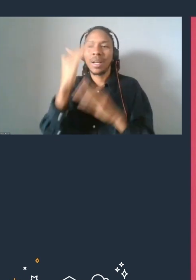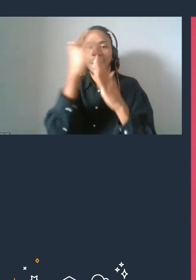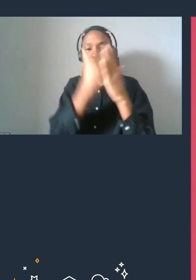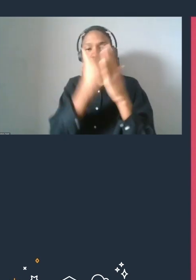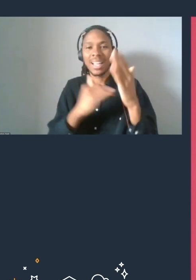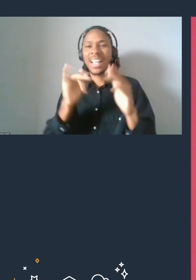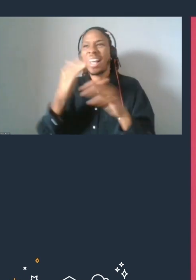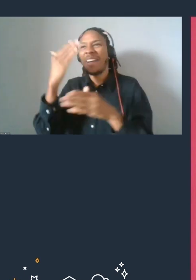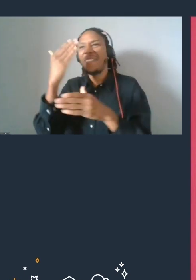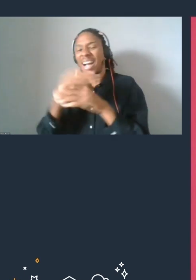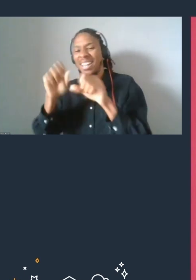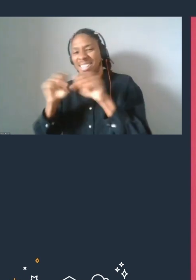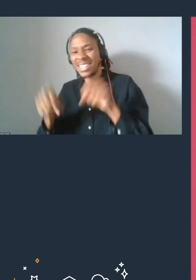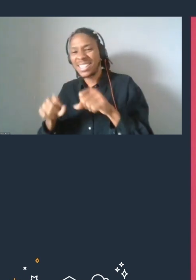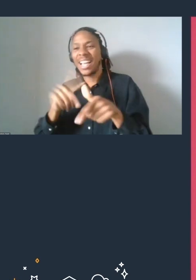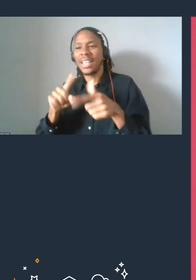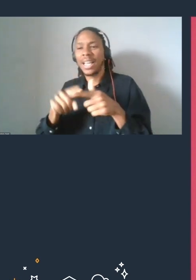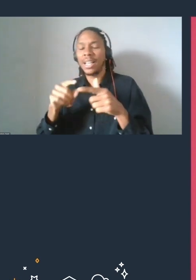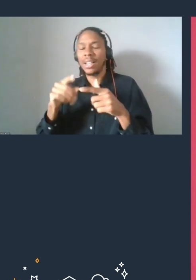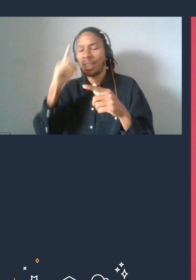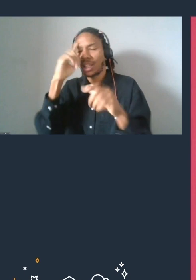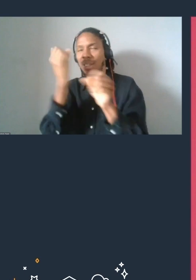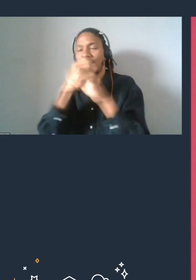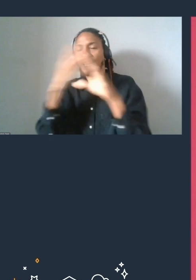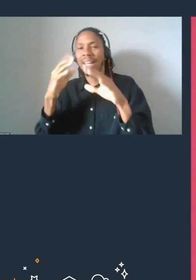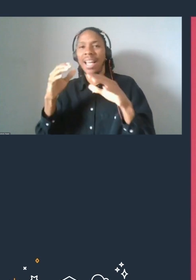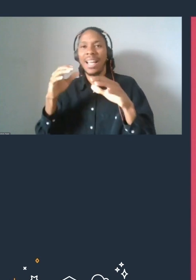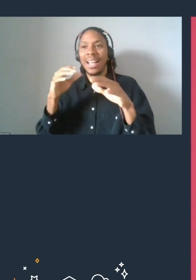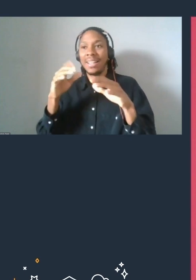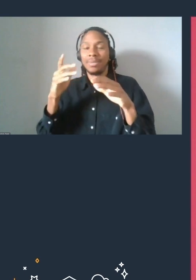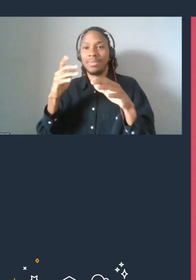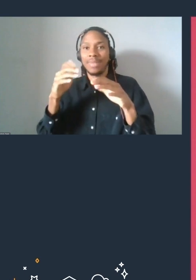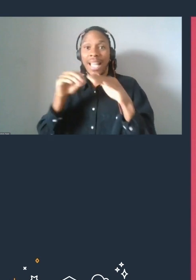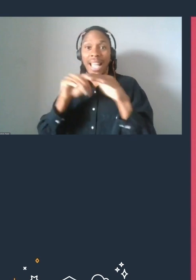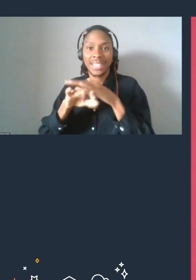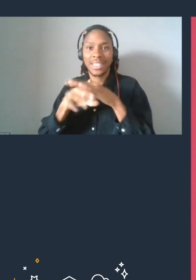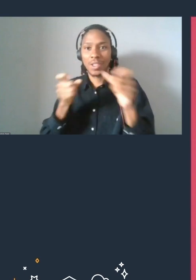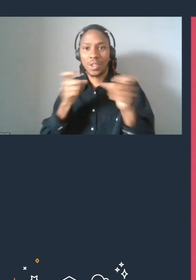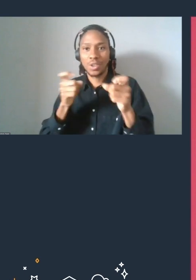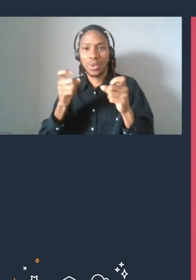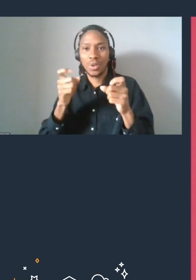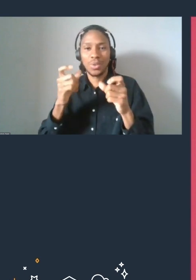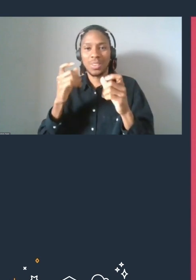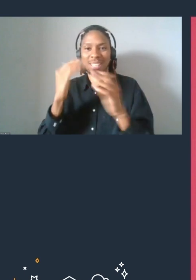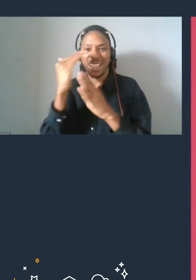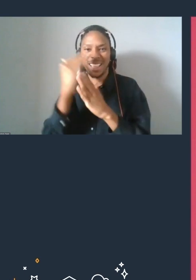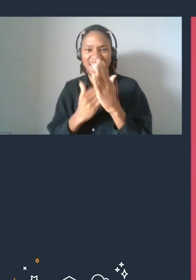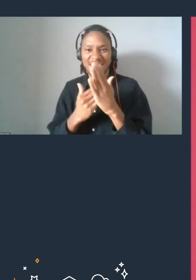of access control lists or ACLs. And it's actually been very interesting to watch the evolution of this.